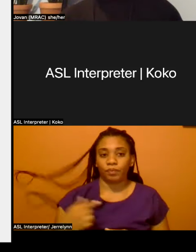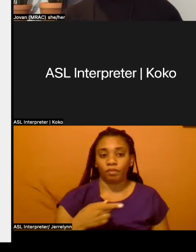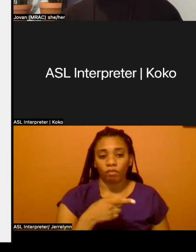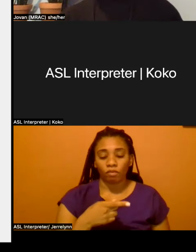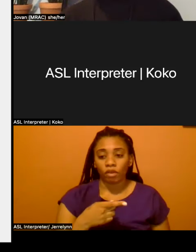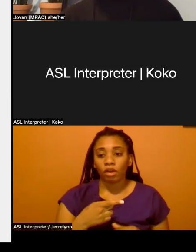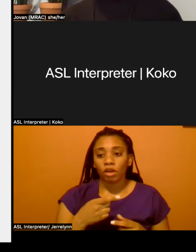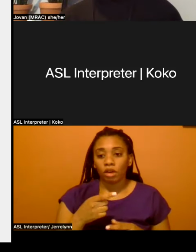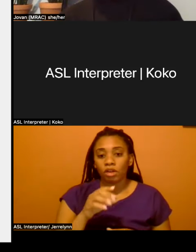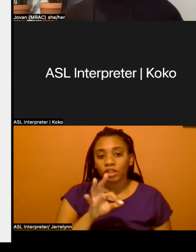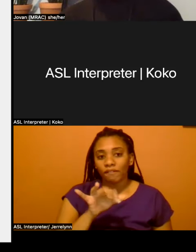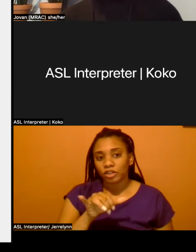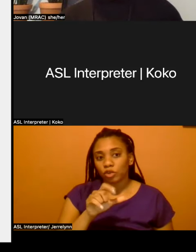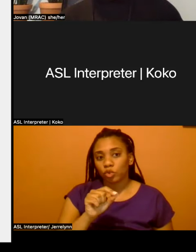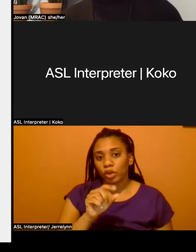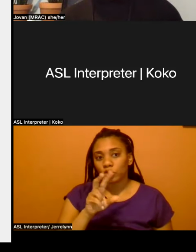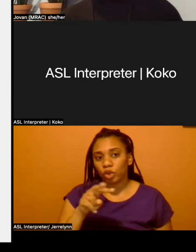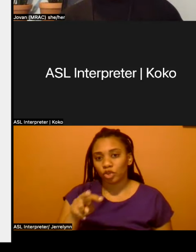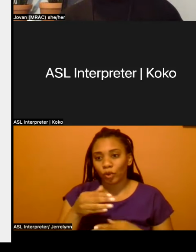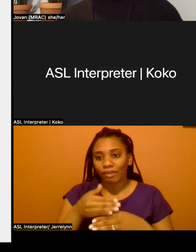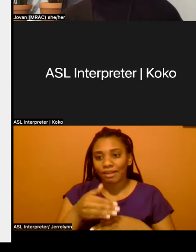Next Step awardees become automatically eligible?